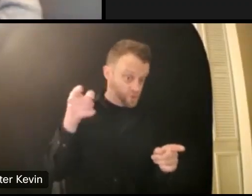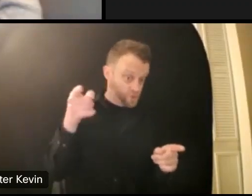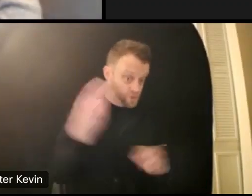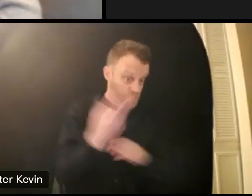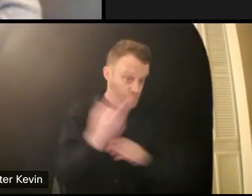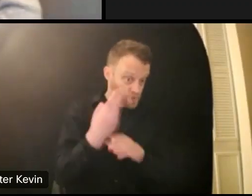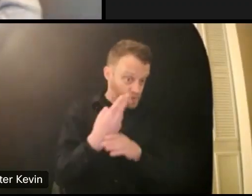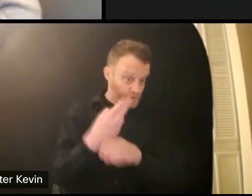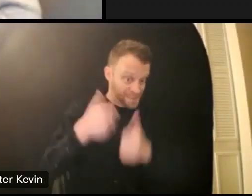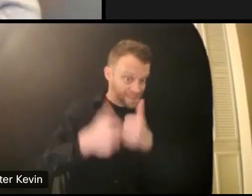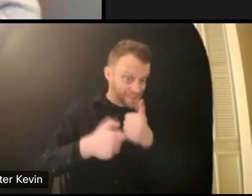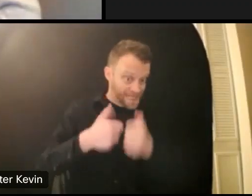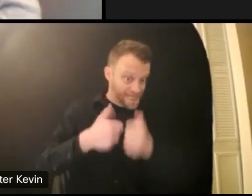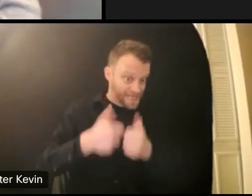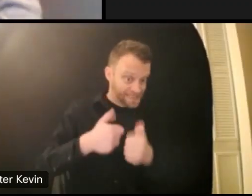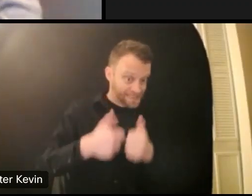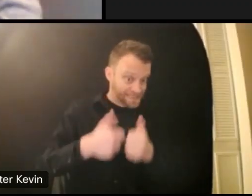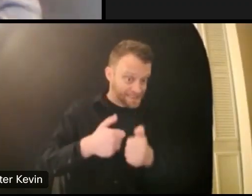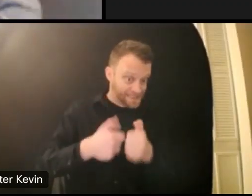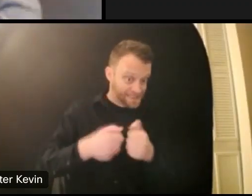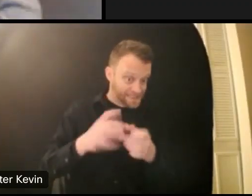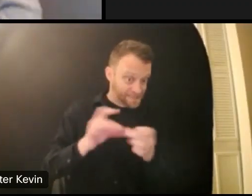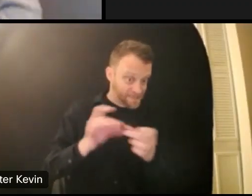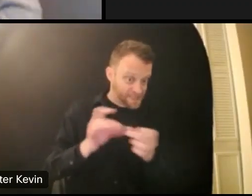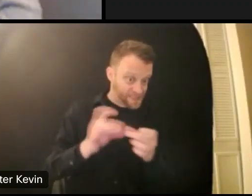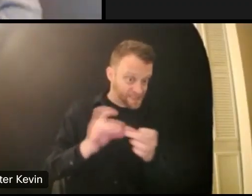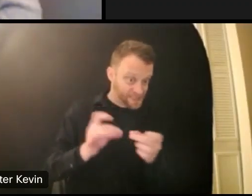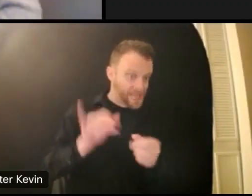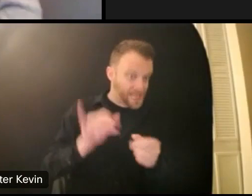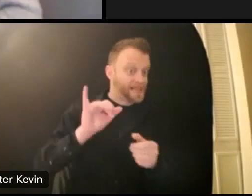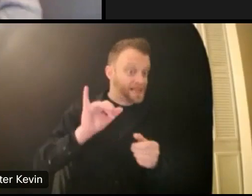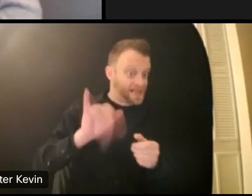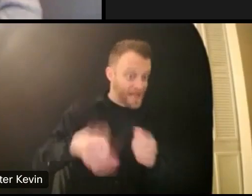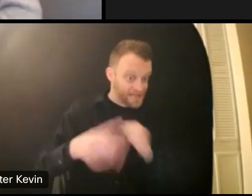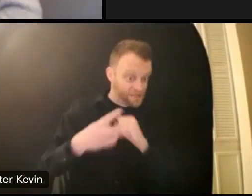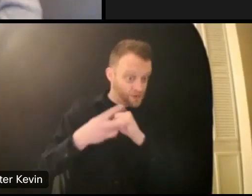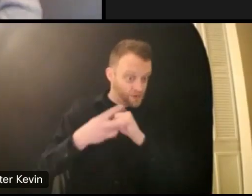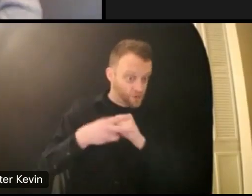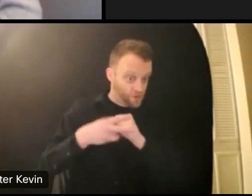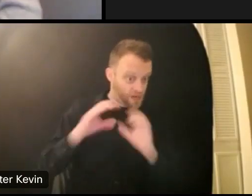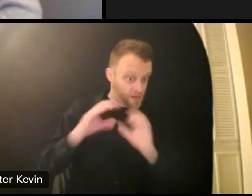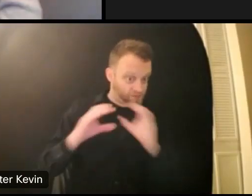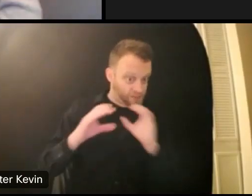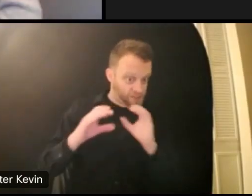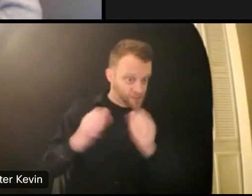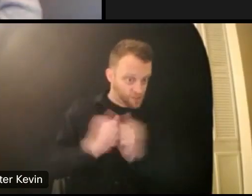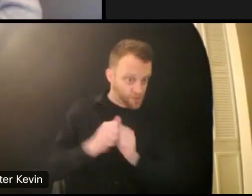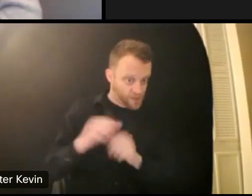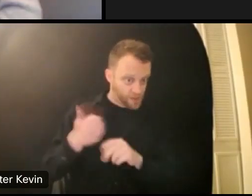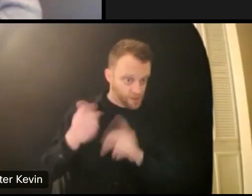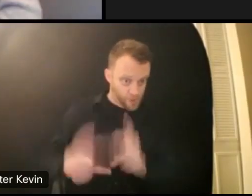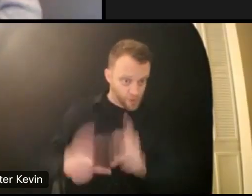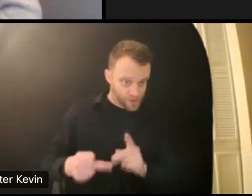is a recorded conversation that may be among other Commissioners or with a business owner